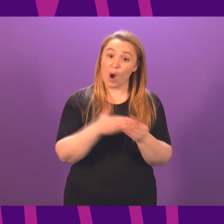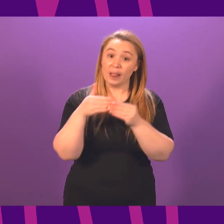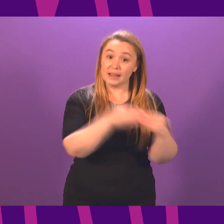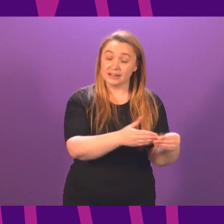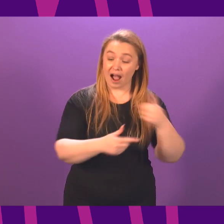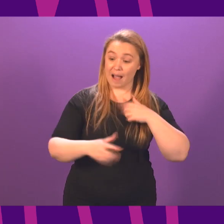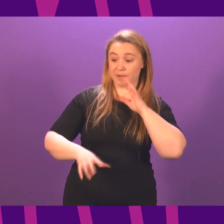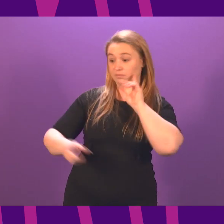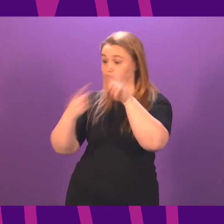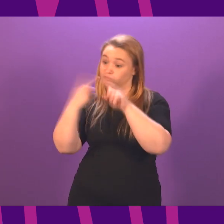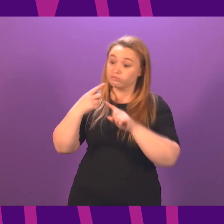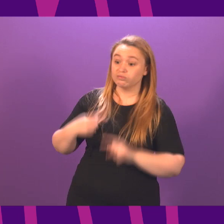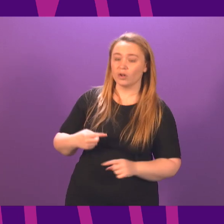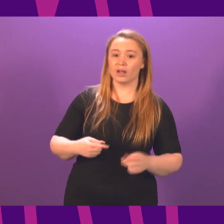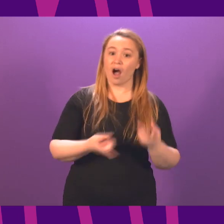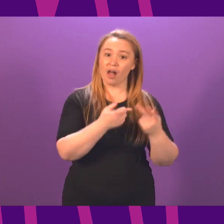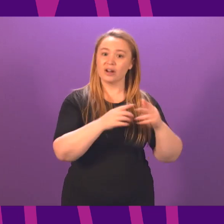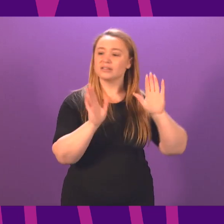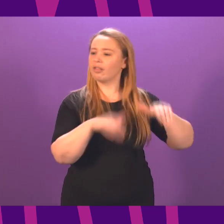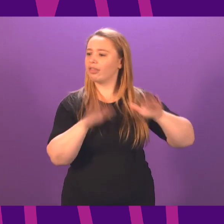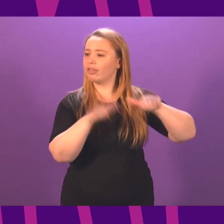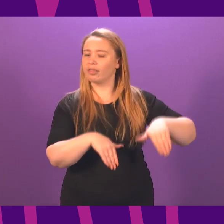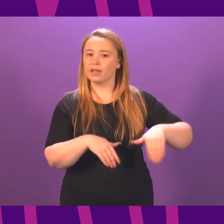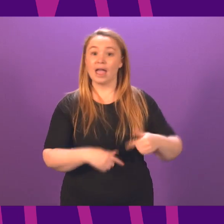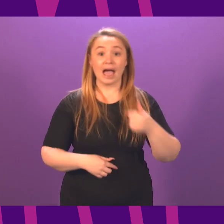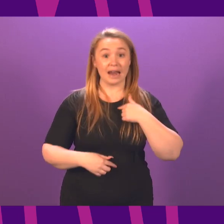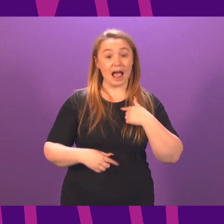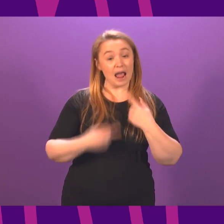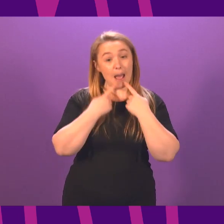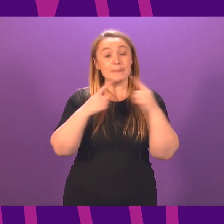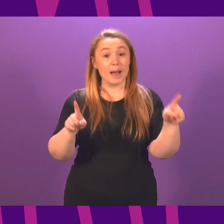and along the way I have probably admitted to more mistakes. That is not necessarily because